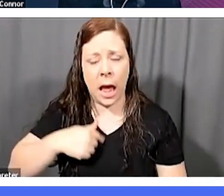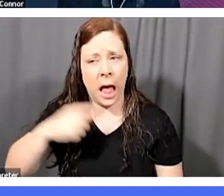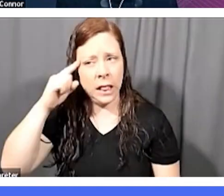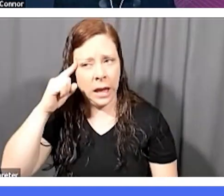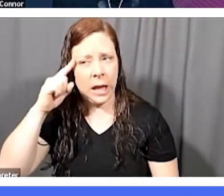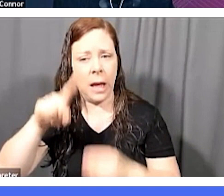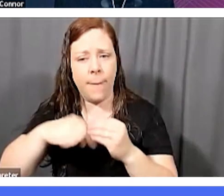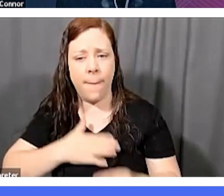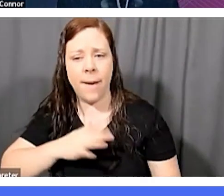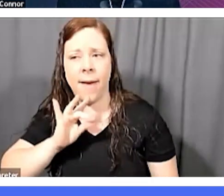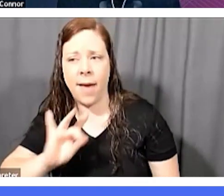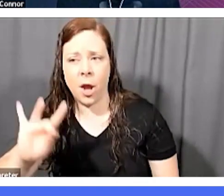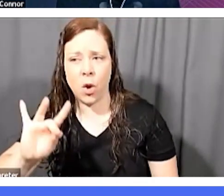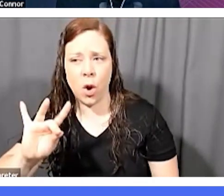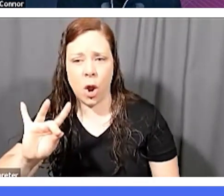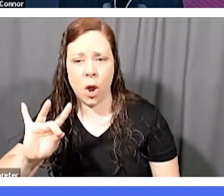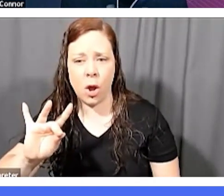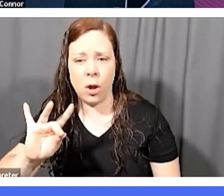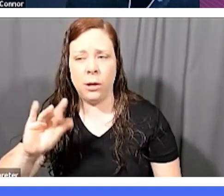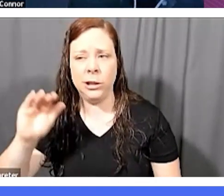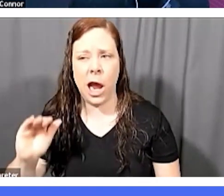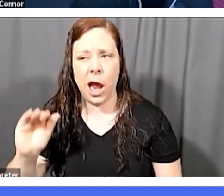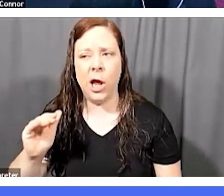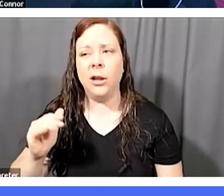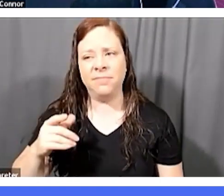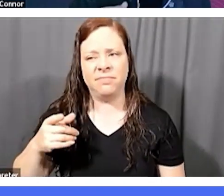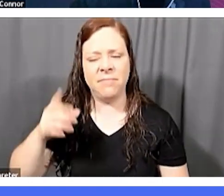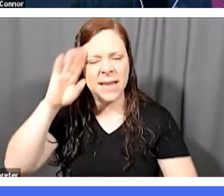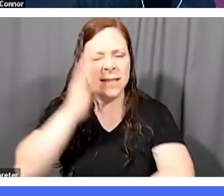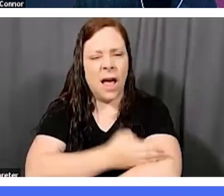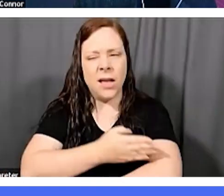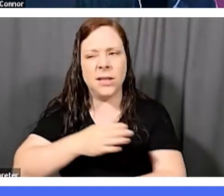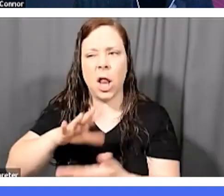He's at school hopefully learning something at this point. And so when we think about the way